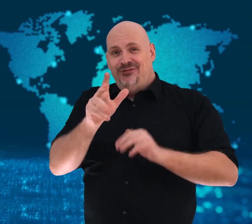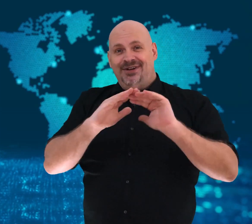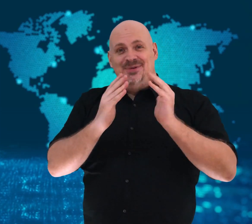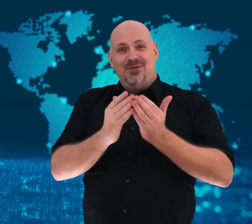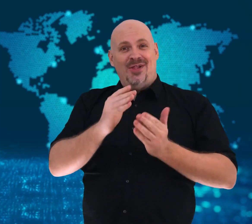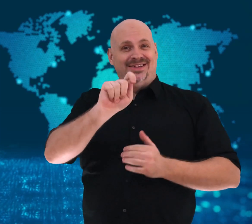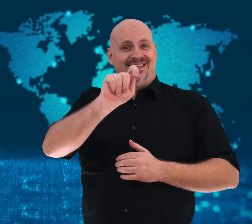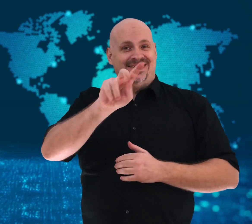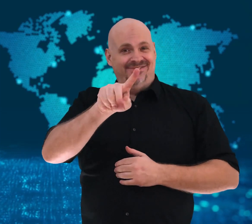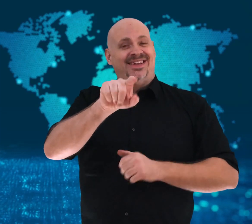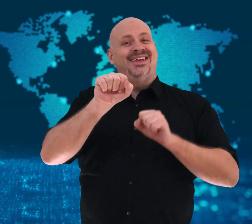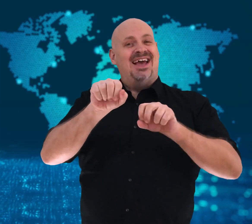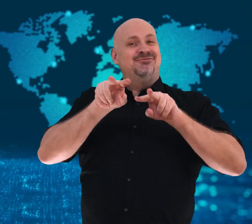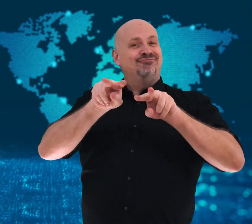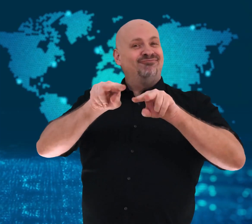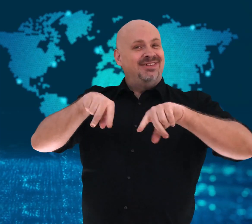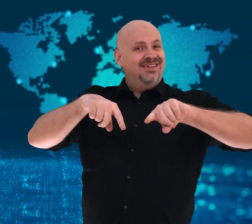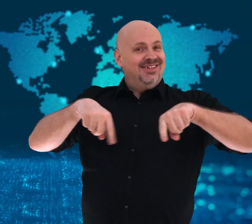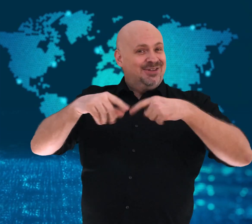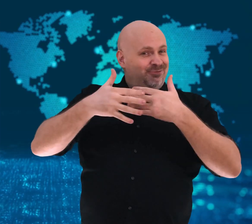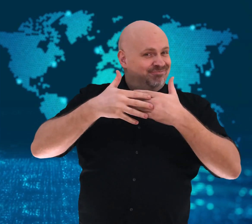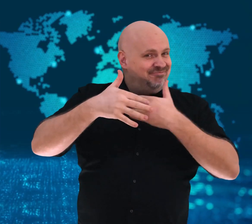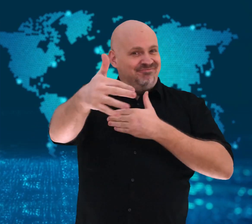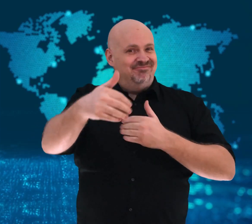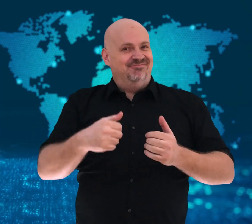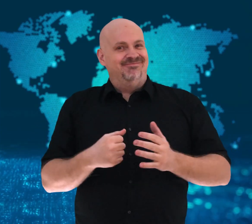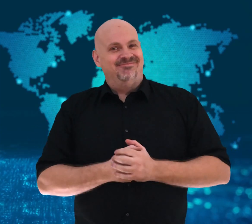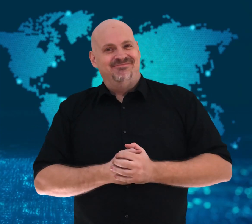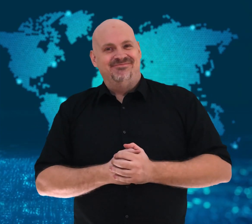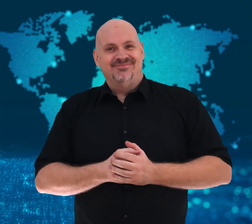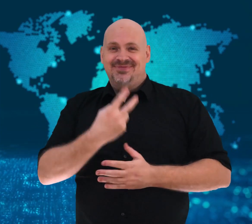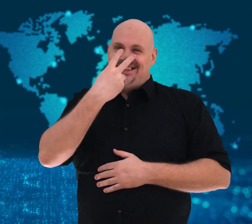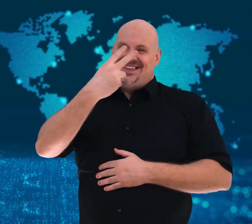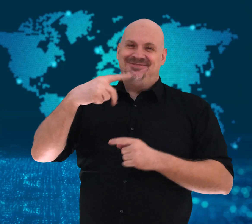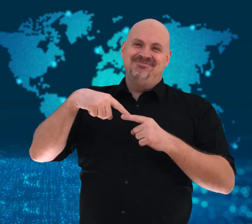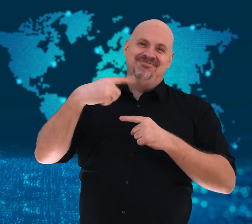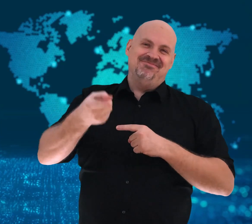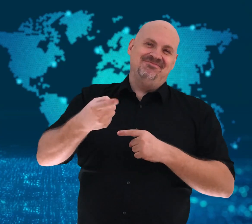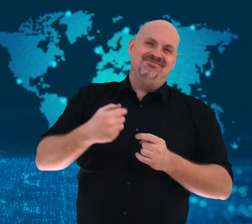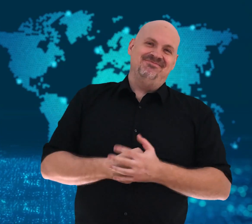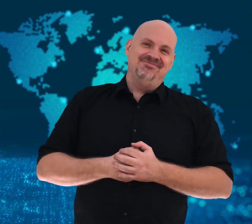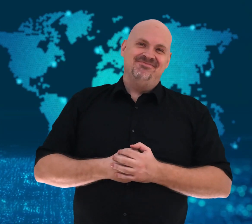and follow H3 World TV to get new video updates! See you next time!